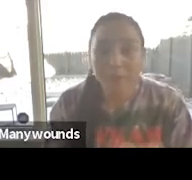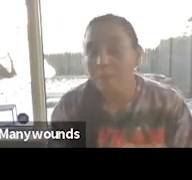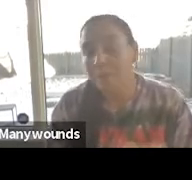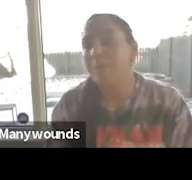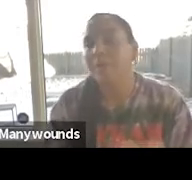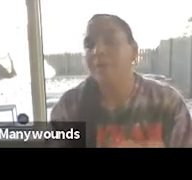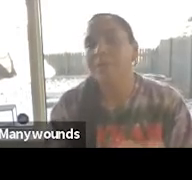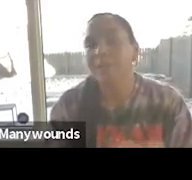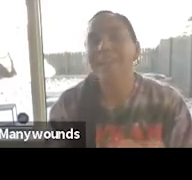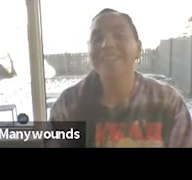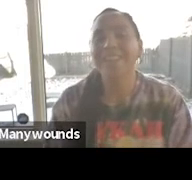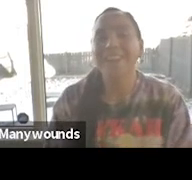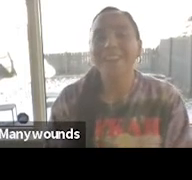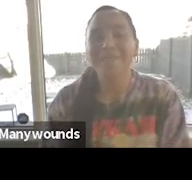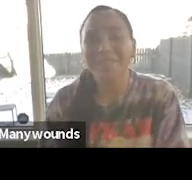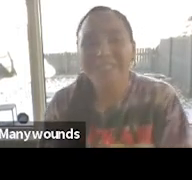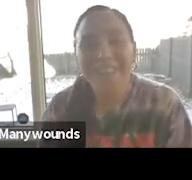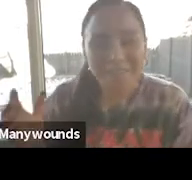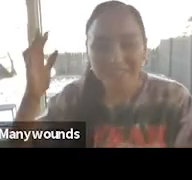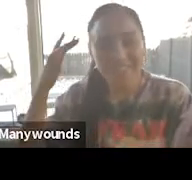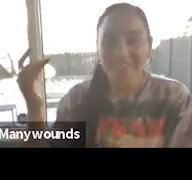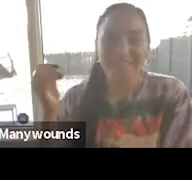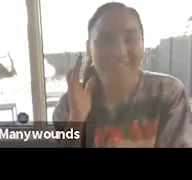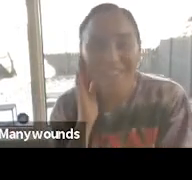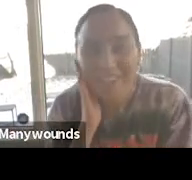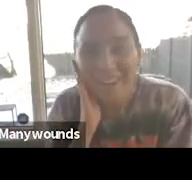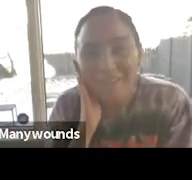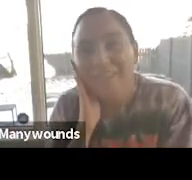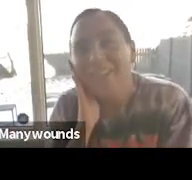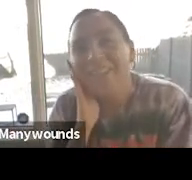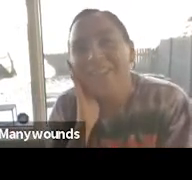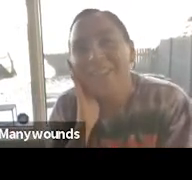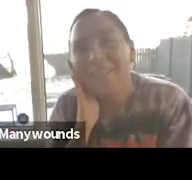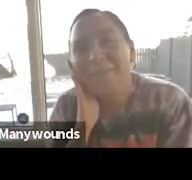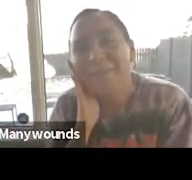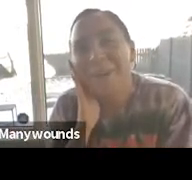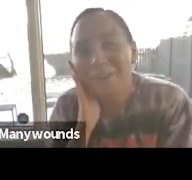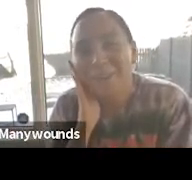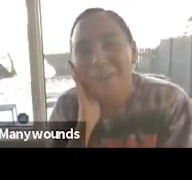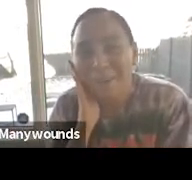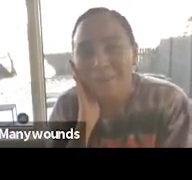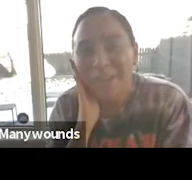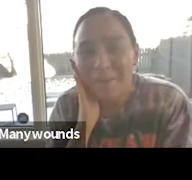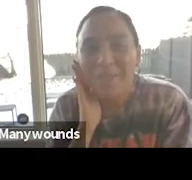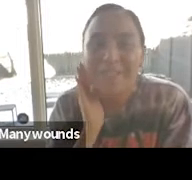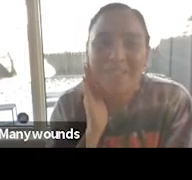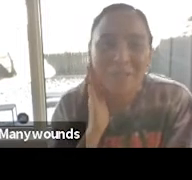I mean “spiral” sorry to talk about. I'm still in the Halloween thing. Each spiral rep to come and